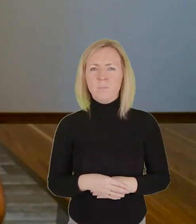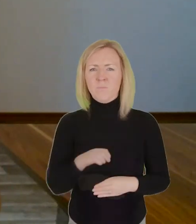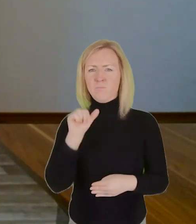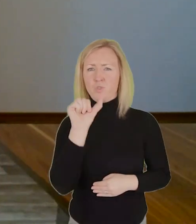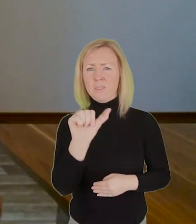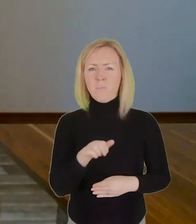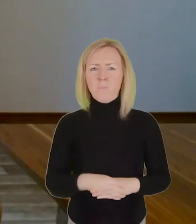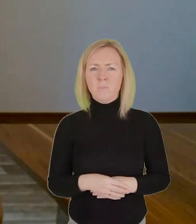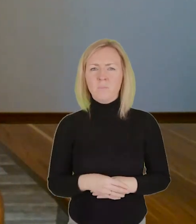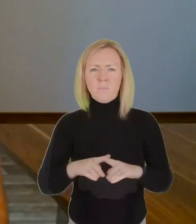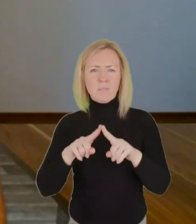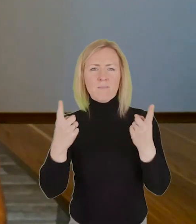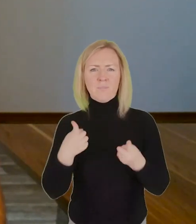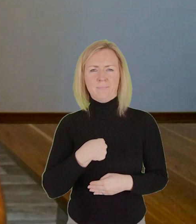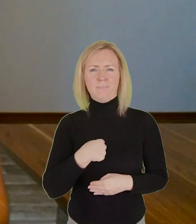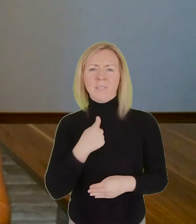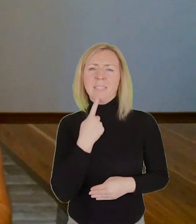Like, extremely different, I would say.